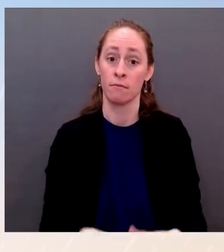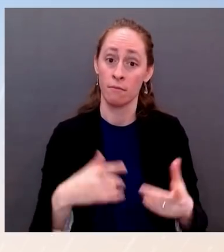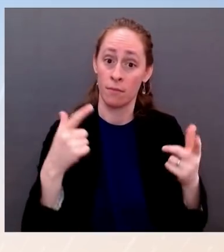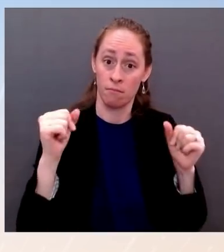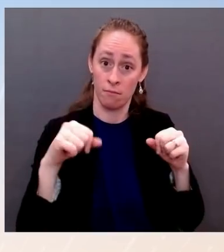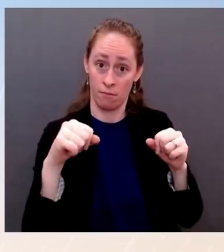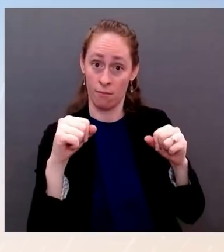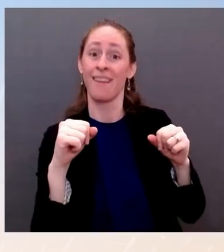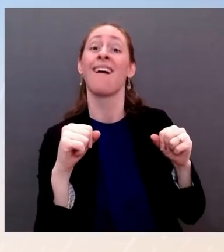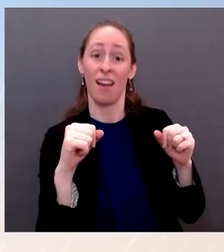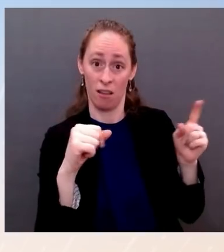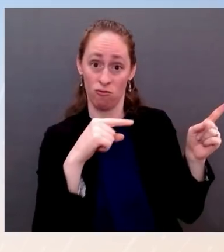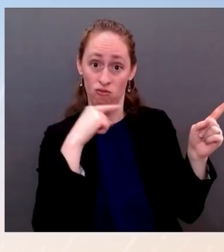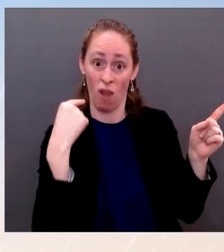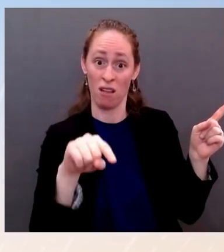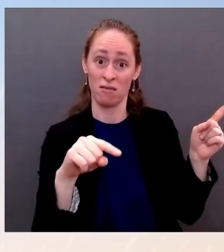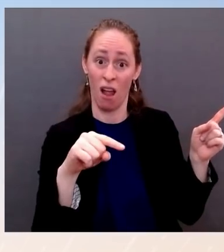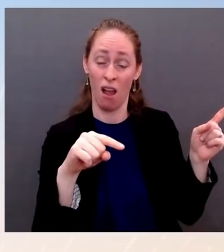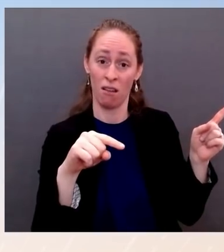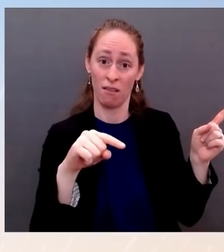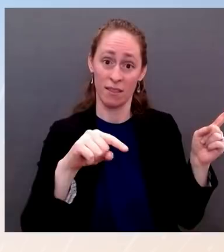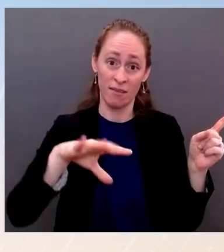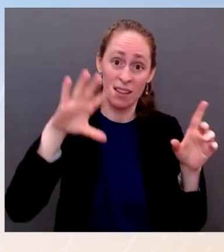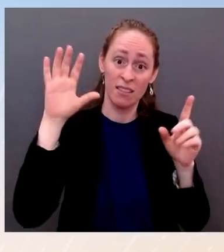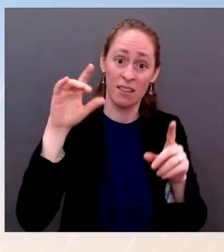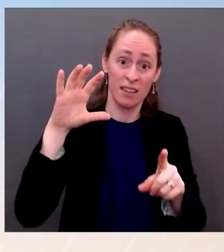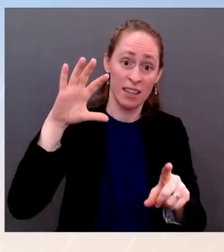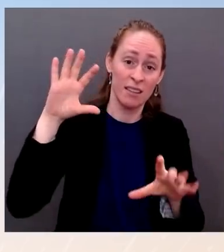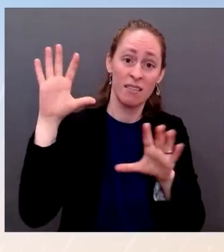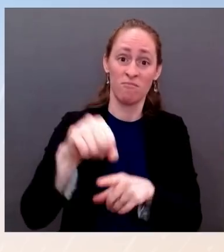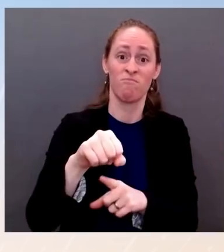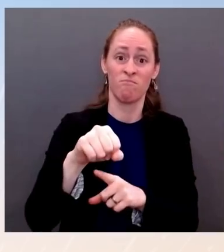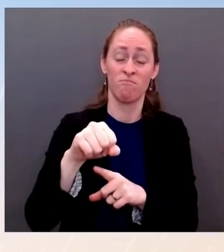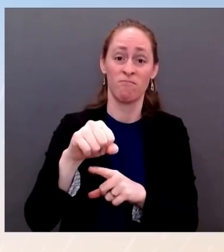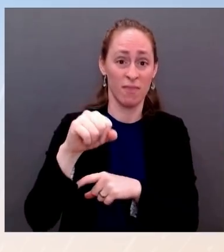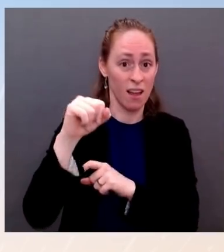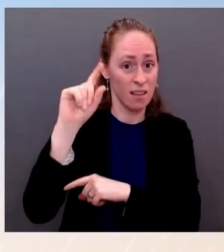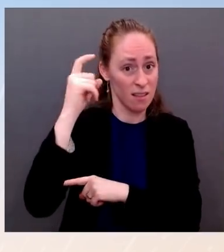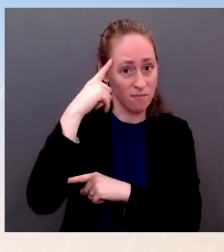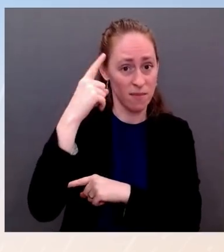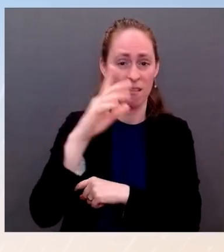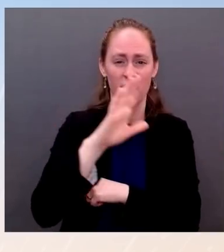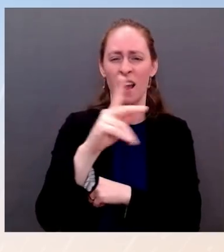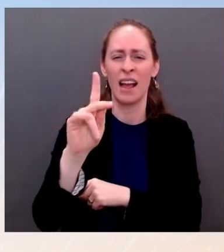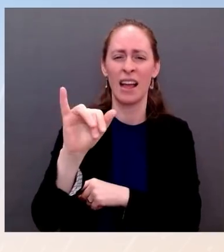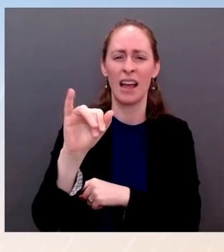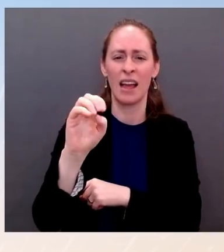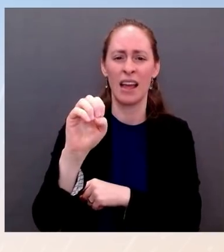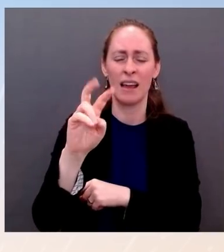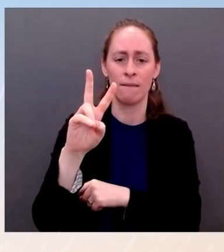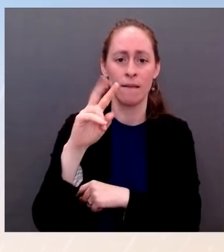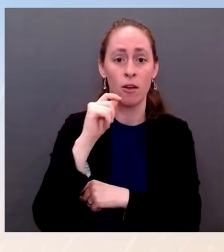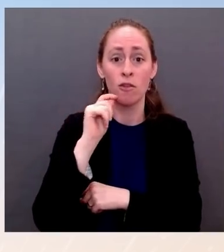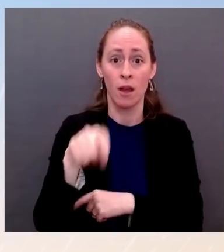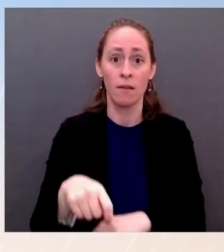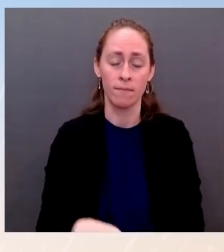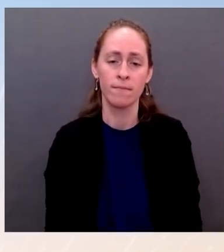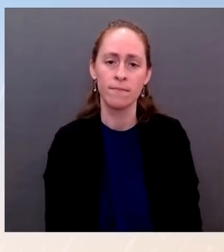could choose to take. They could also choose to move in other parts of Ukraine as well. The last point that I would make --